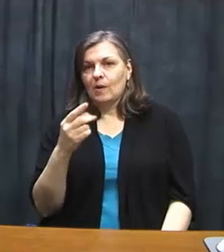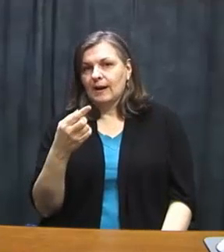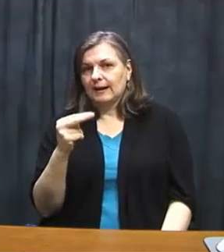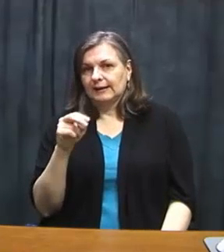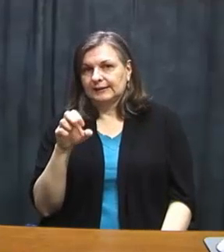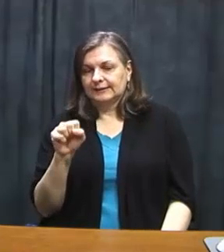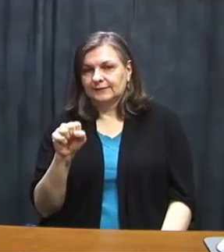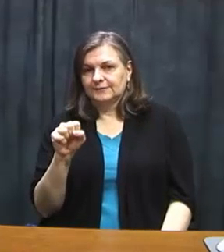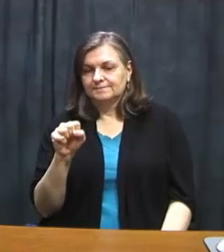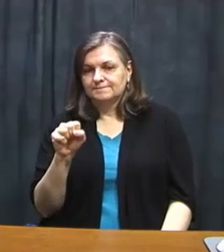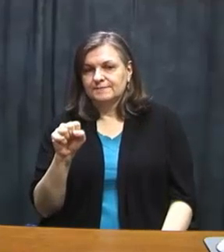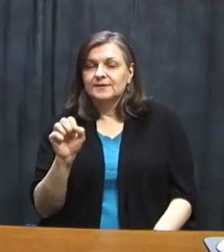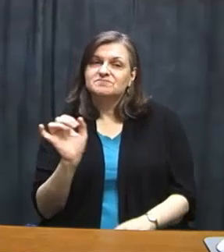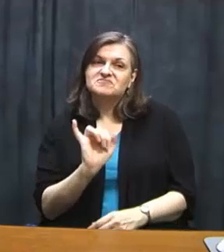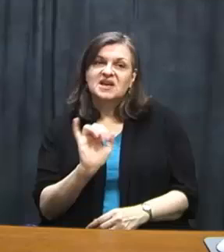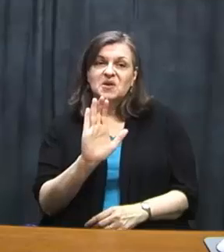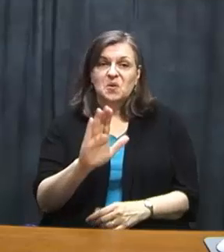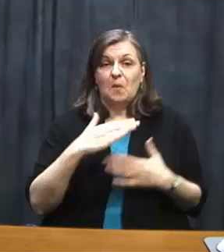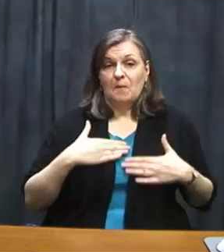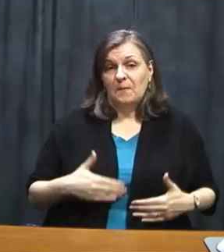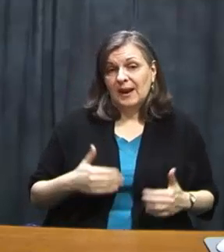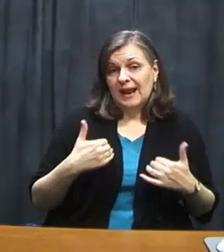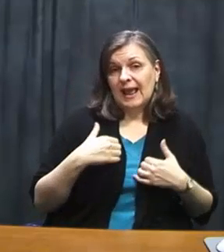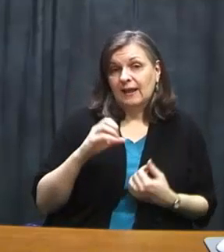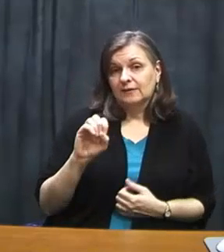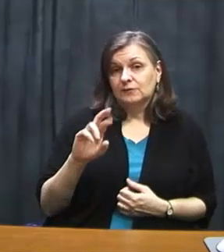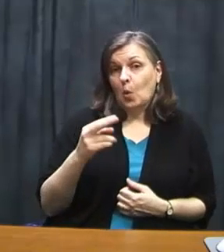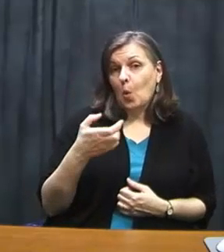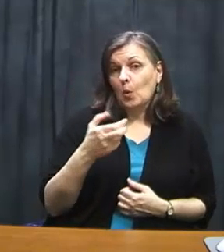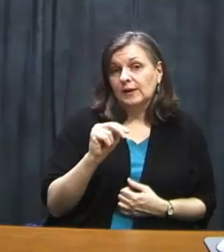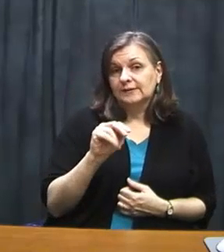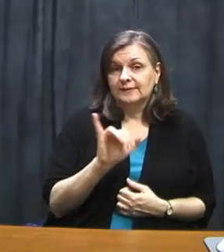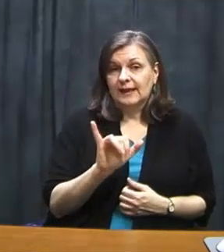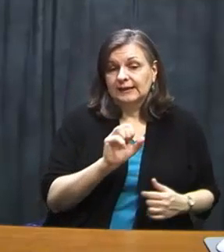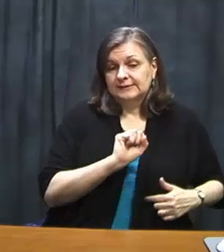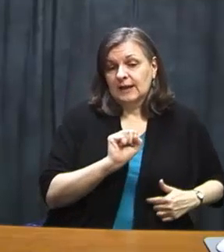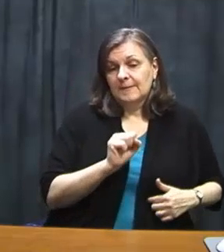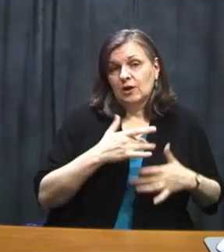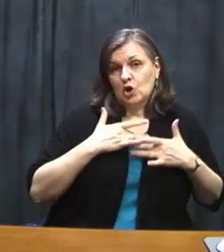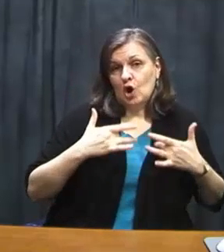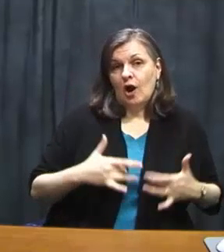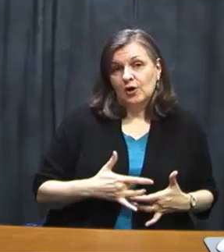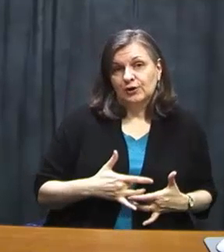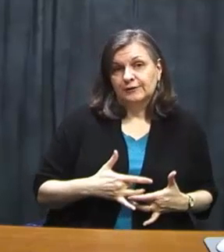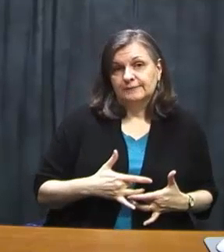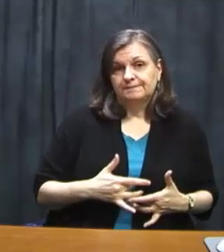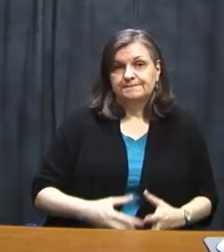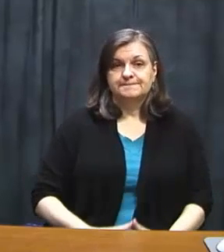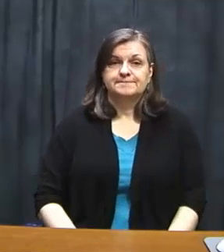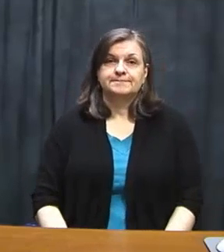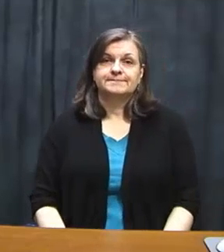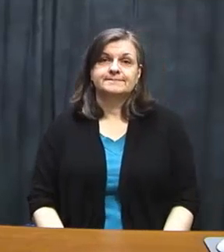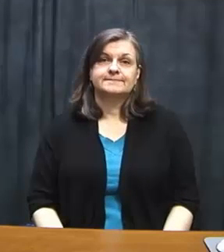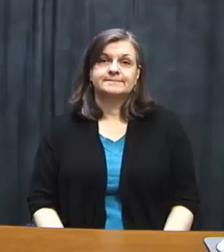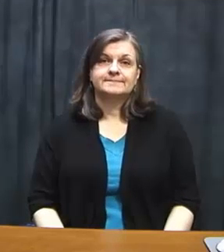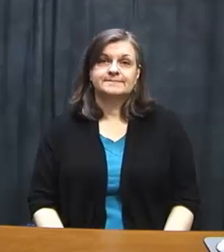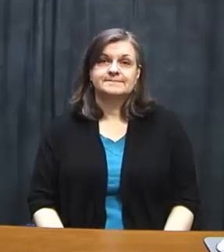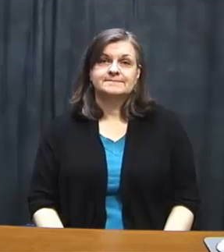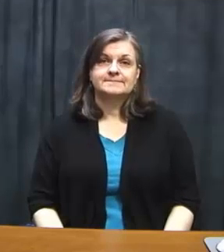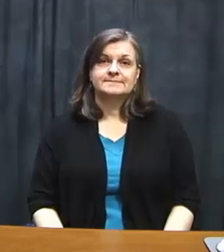stomach and heart and other organs that you have